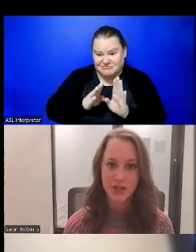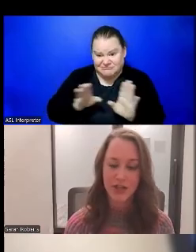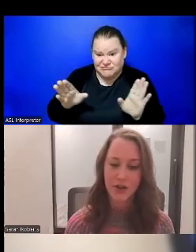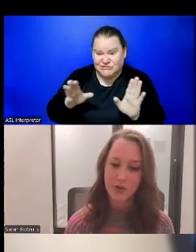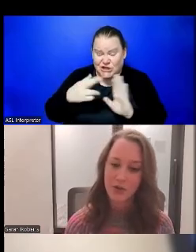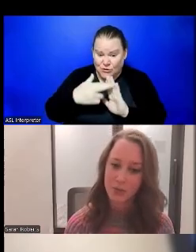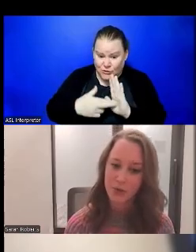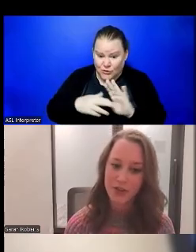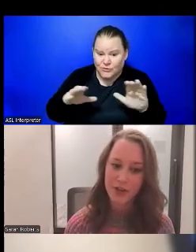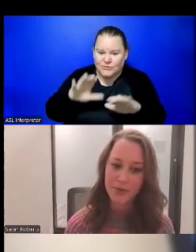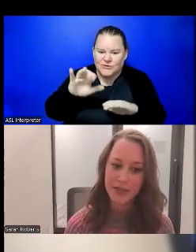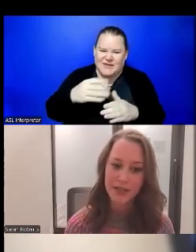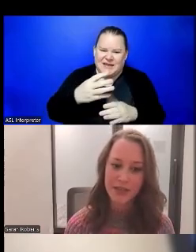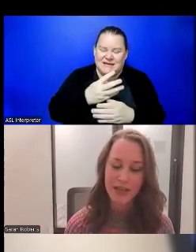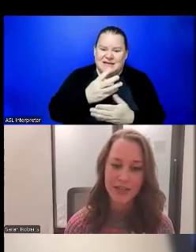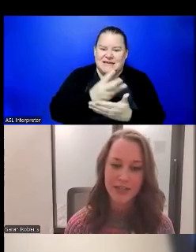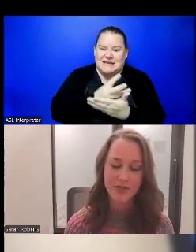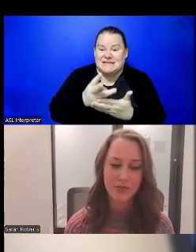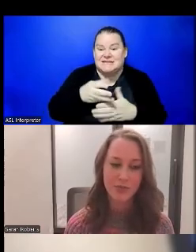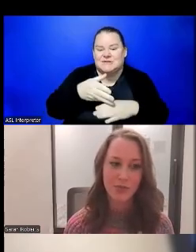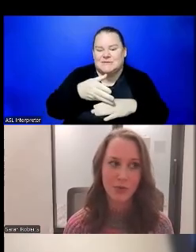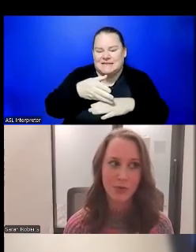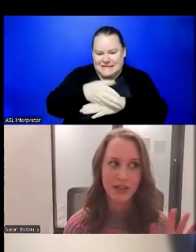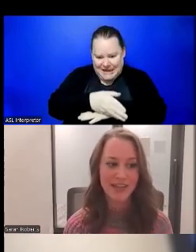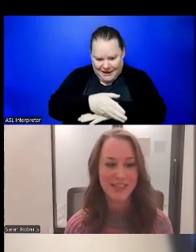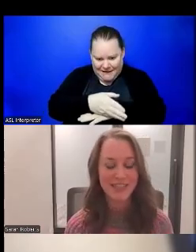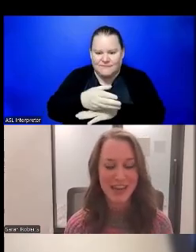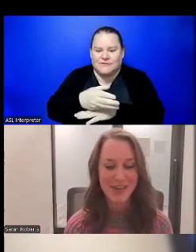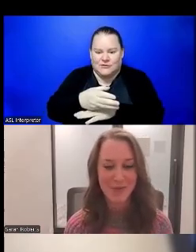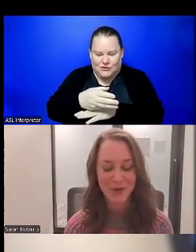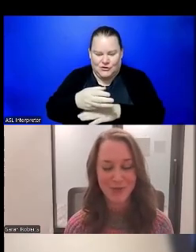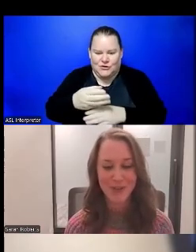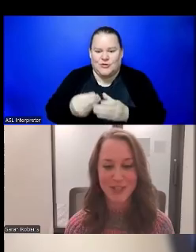starting growth hormone therapy, and we'll get into that more for